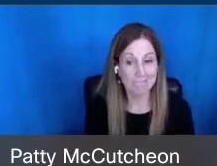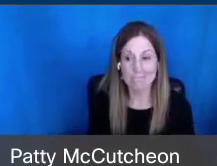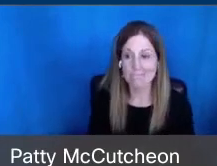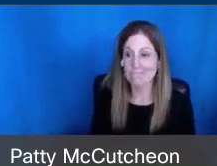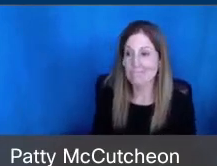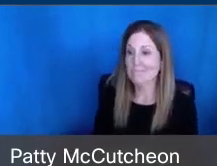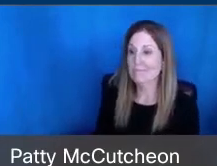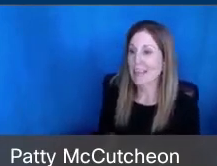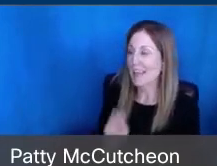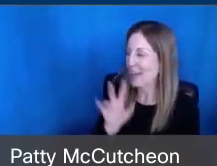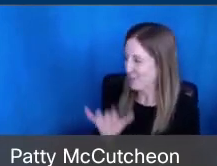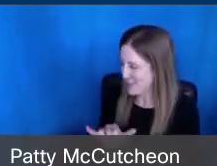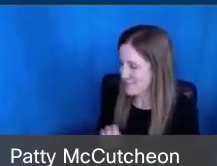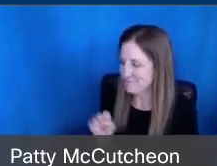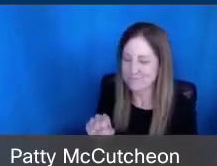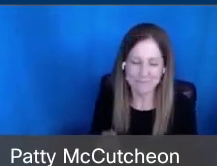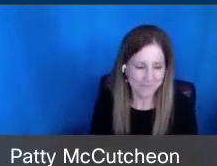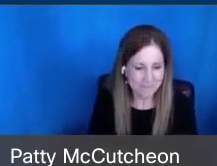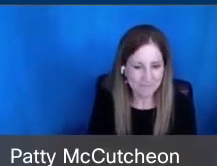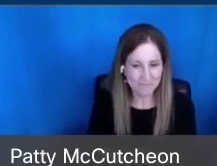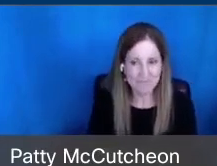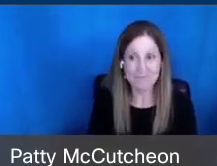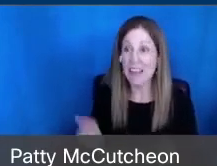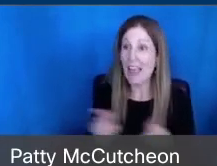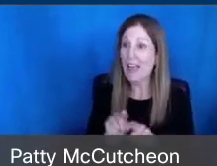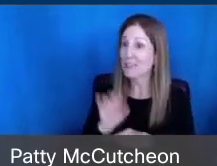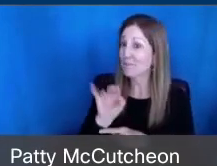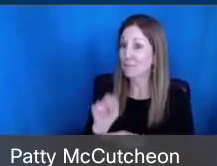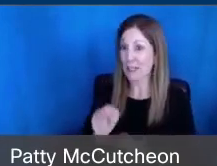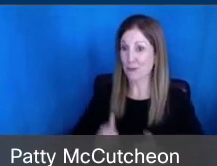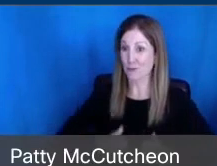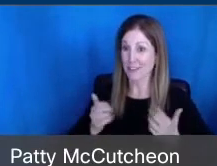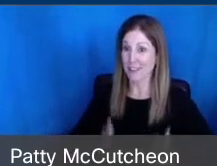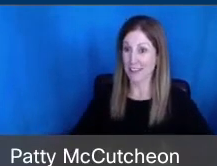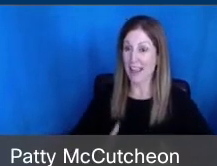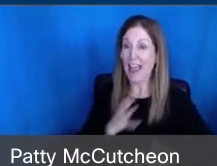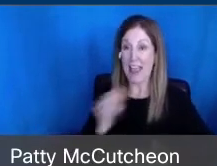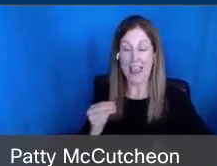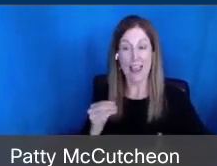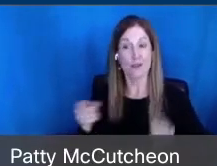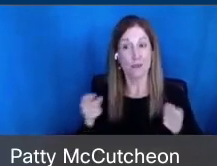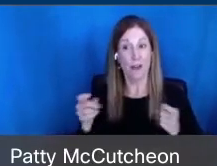[Evy] As a Minnesota resident and the Director of Diversity and Inclusion